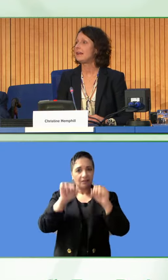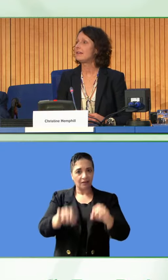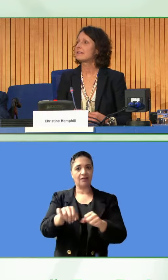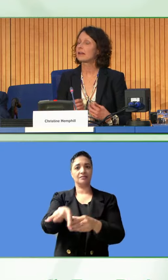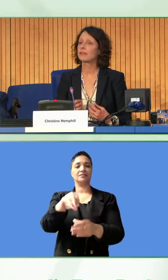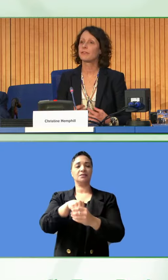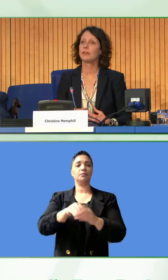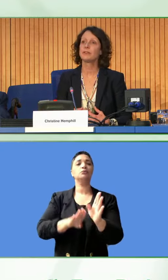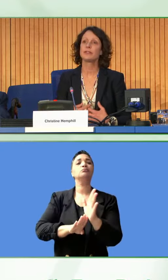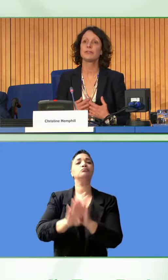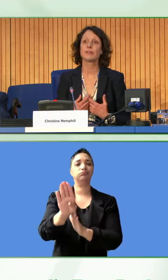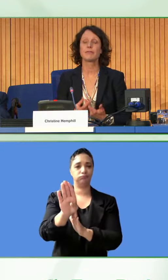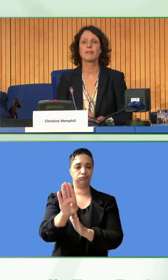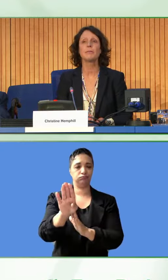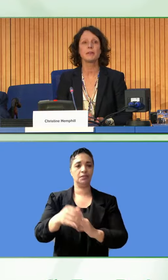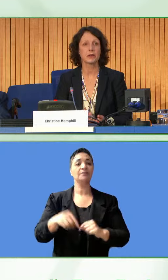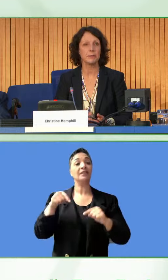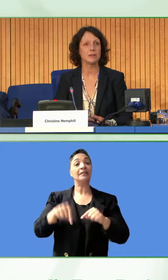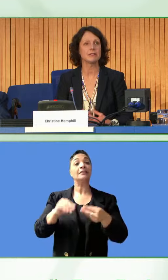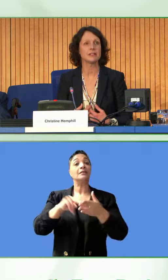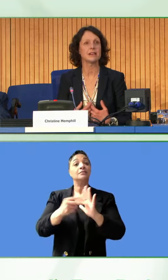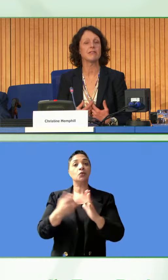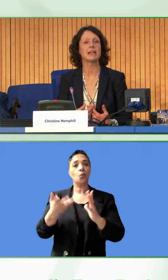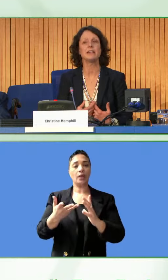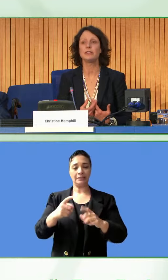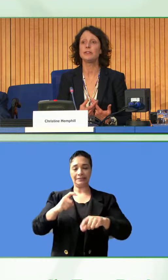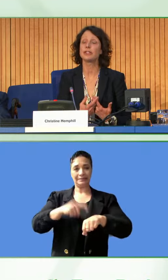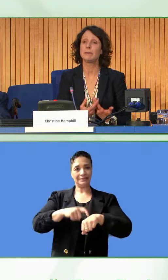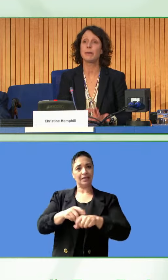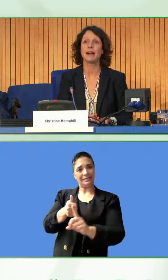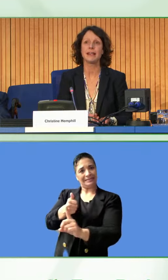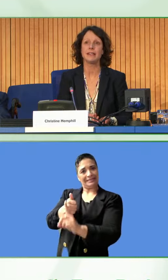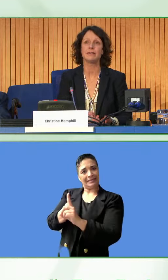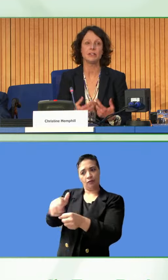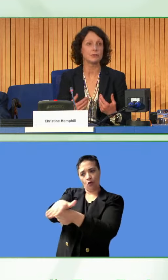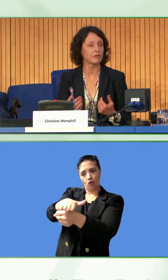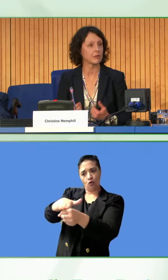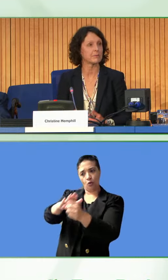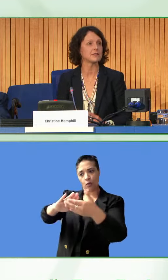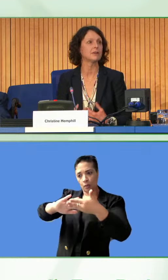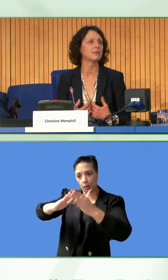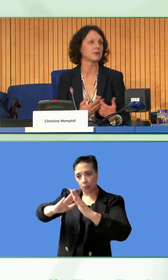It is solutions from the community usually created by an individual for themselves or